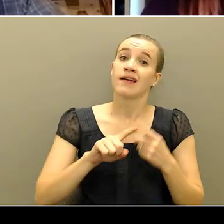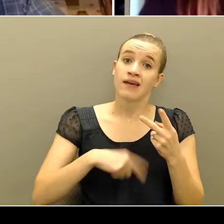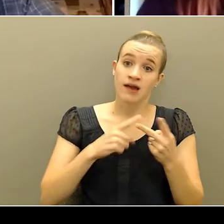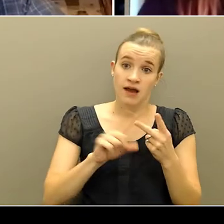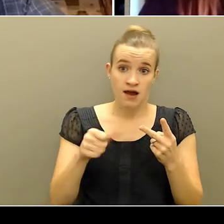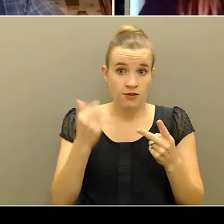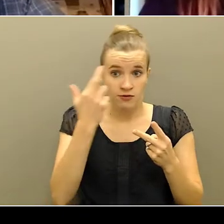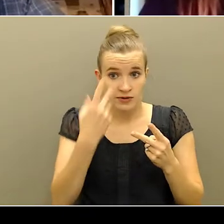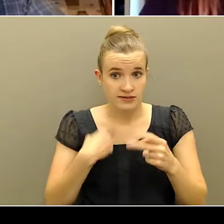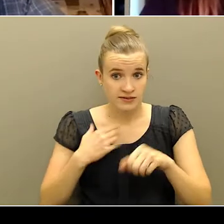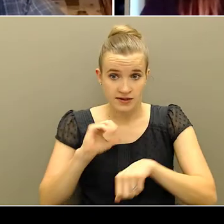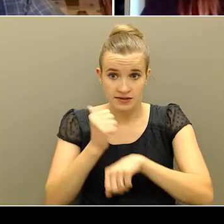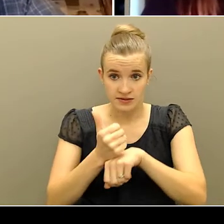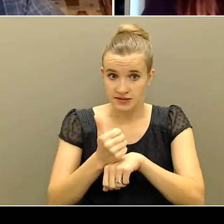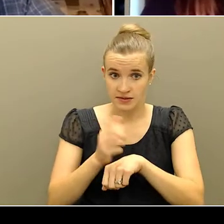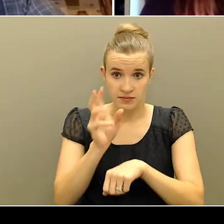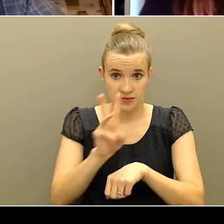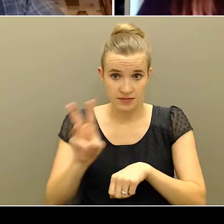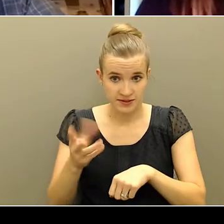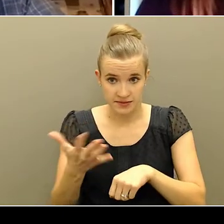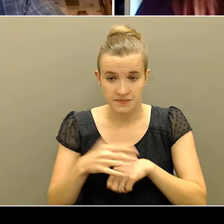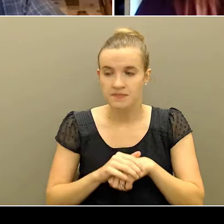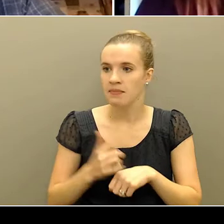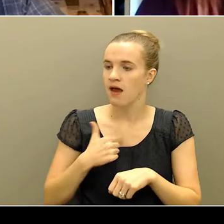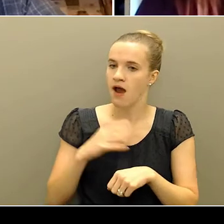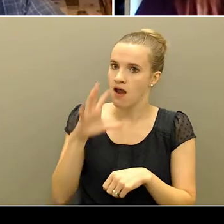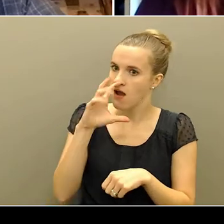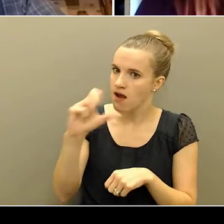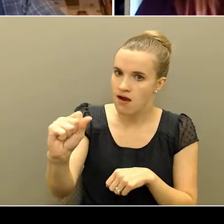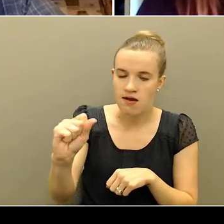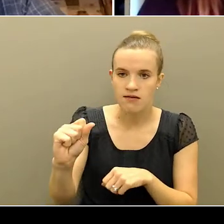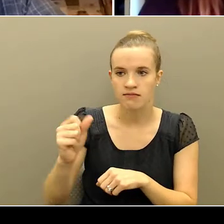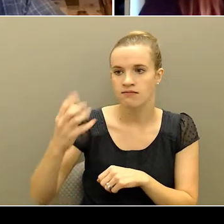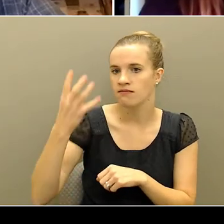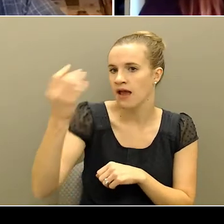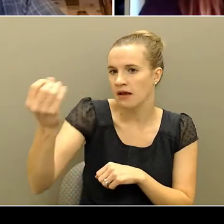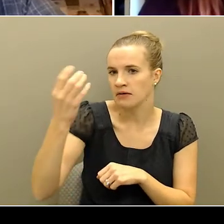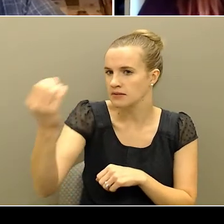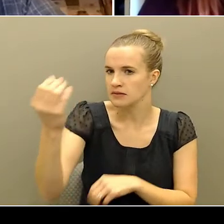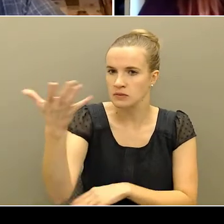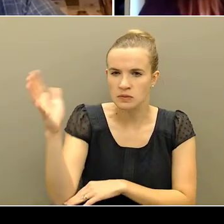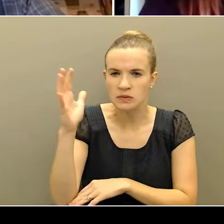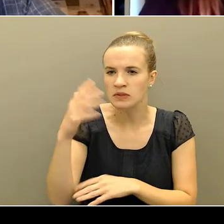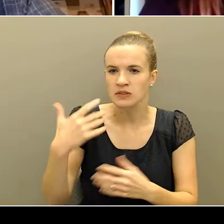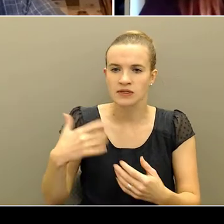and my dad was a park ranger. And my mom is also a landscape architect. So they